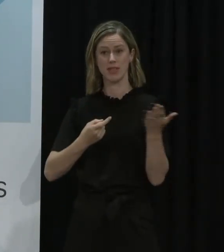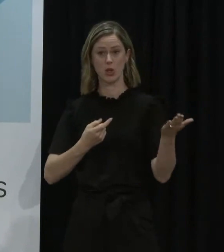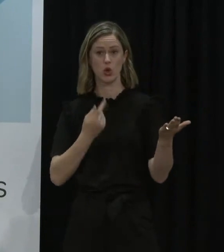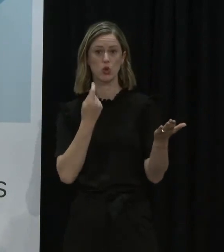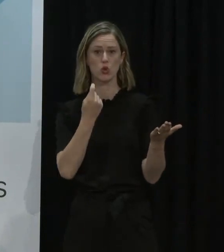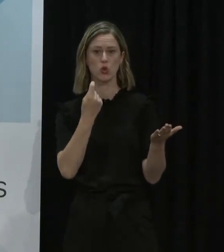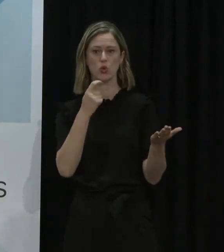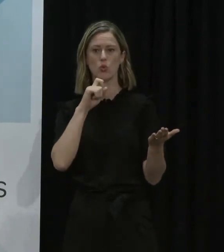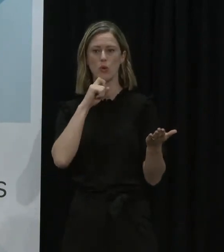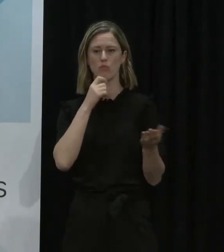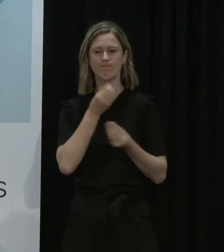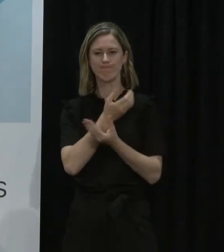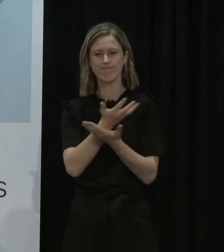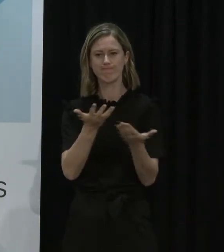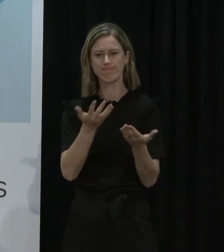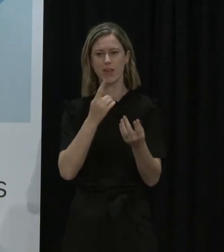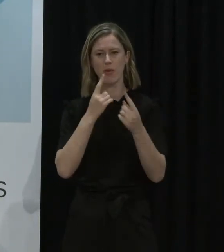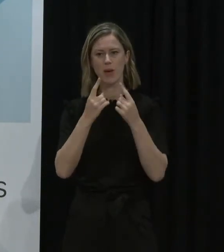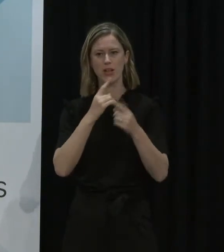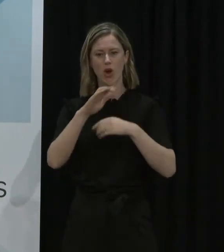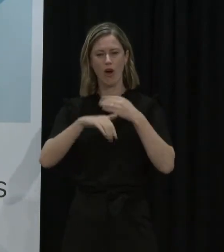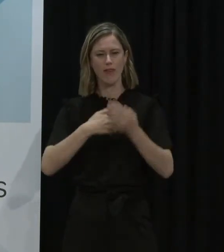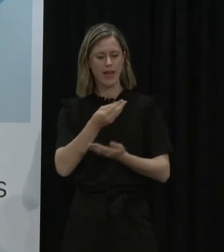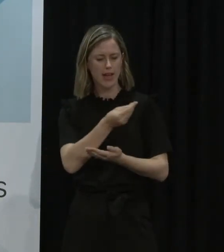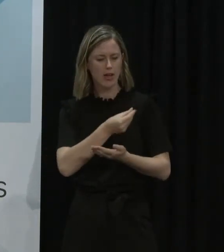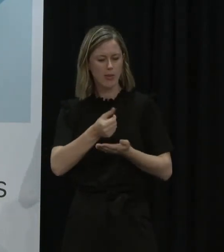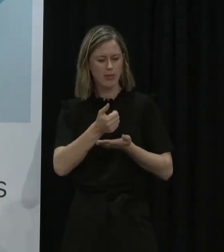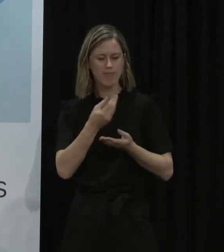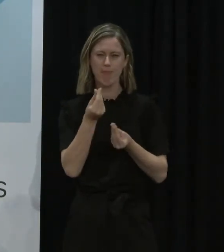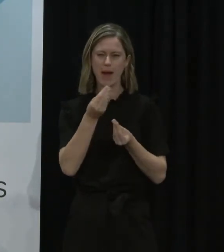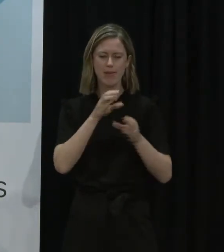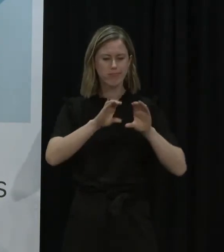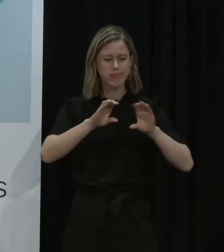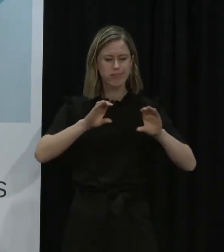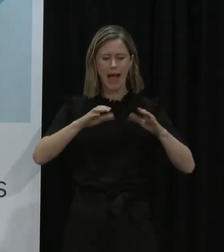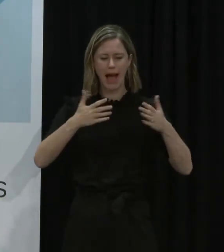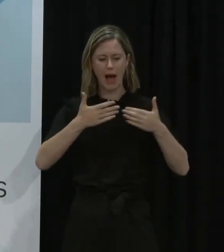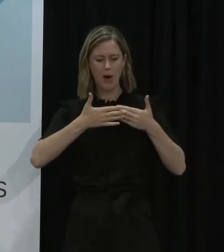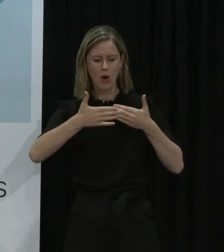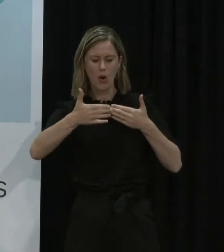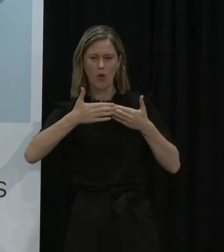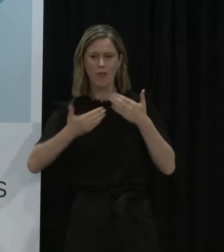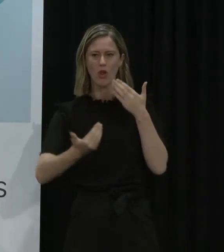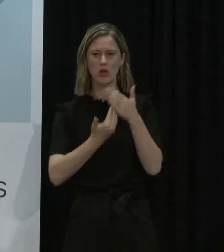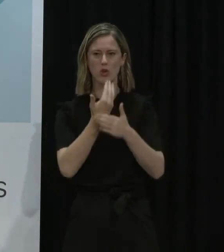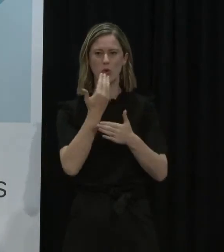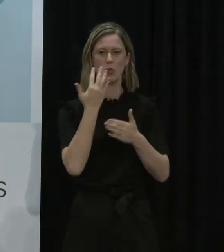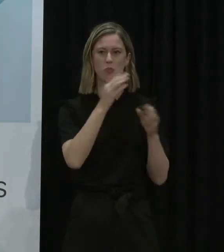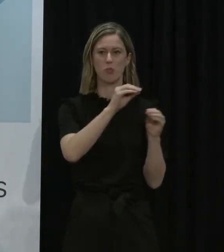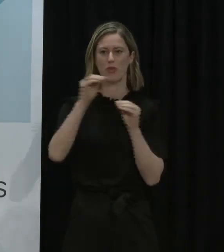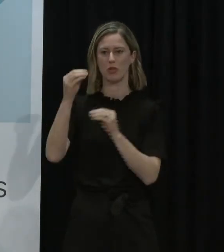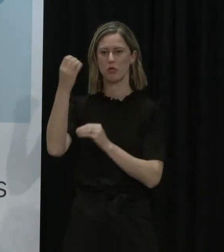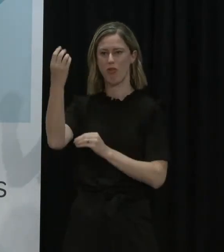Kia ora koutou katoa. Good afternoon. As you can see, I am joined by Deputy Prime Minister